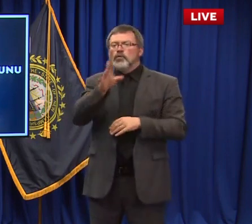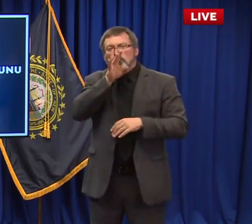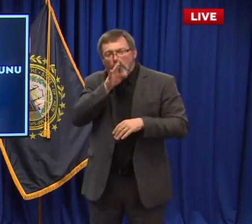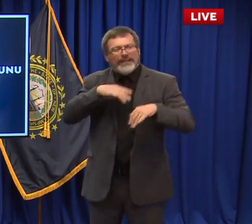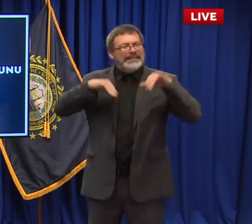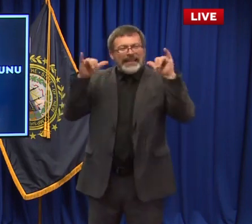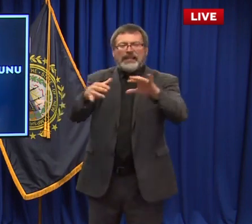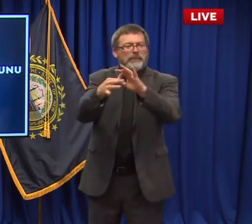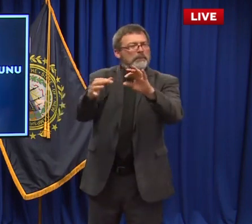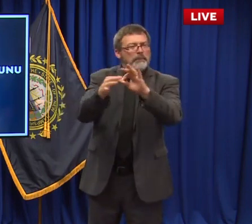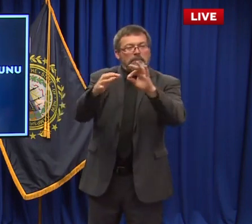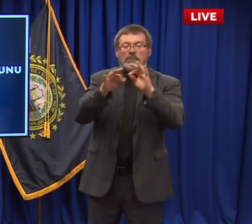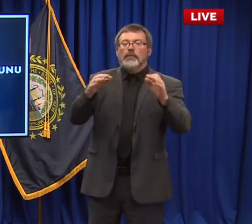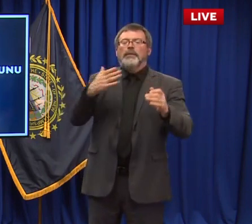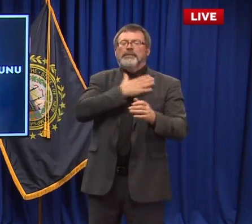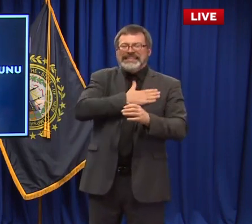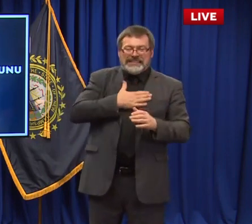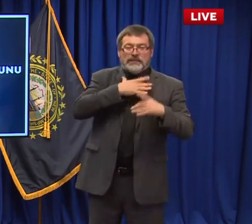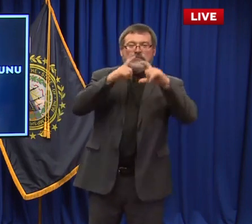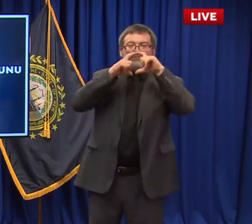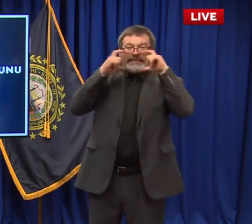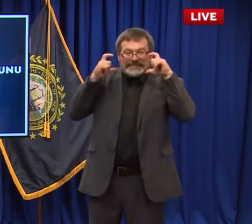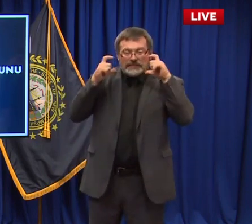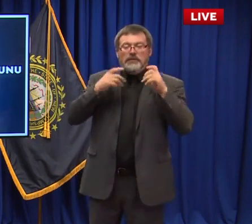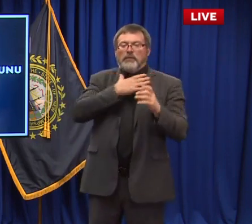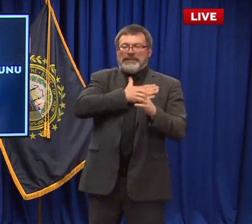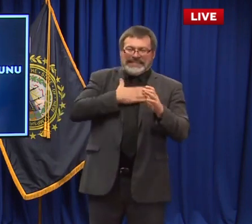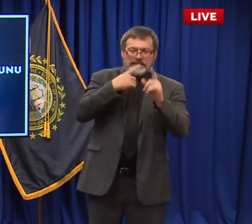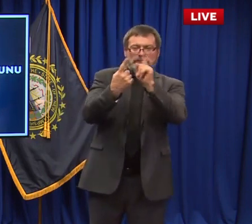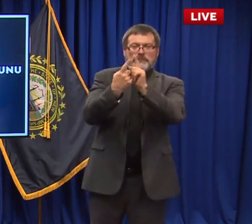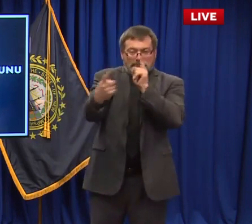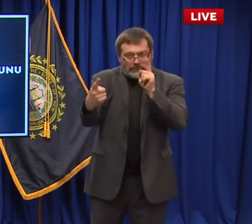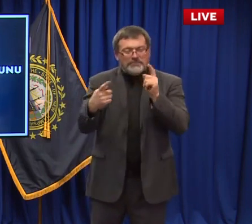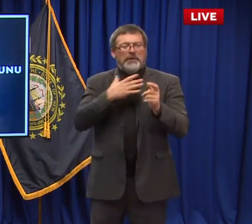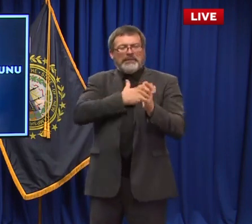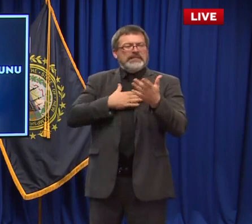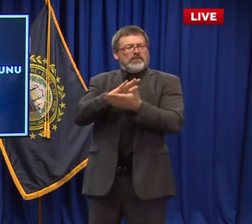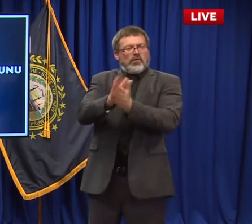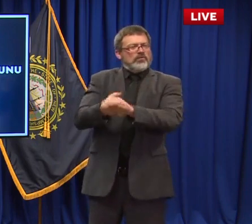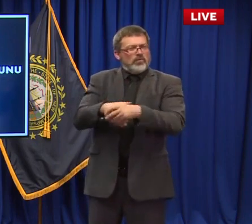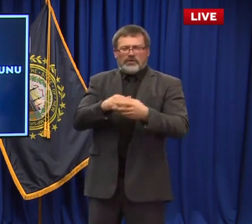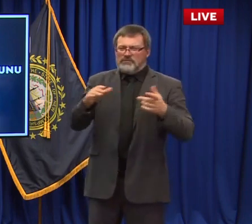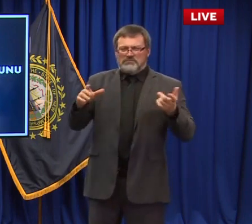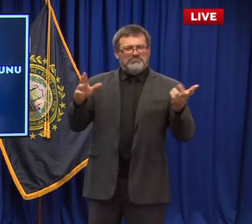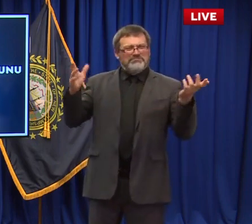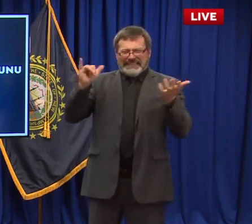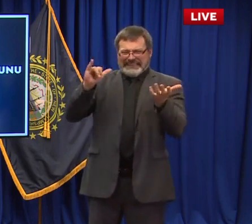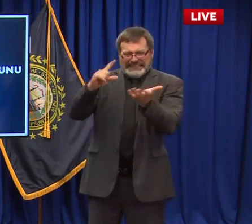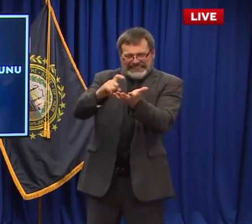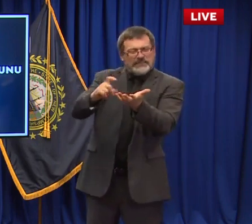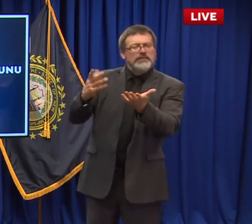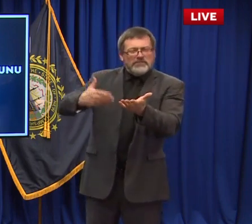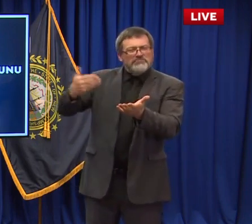HAVING PEOPLE MAINTAIN PHYSICAL DISTANCE, ENCOURAGE THEM TO WEAR A MASK. WE’RE TREATING EVERYBODY THE SAME.